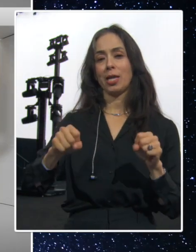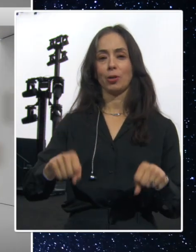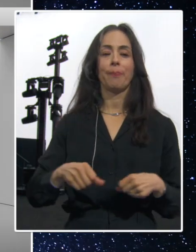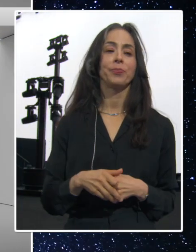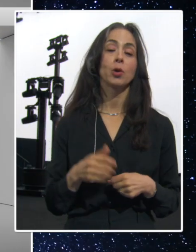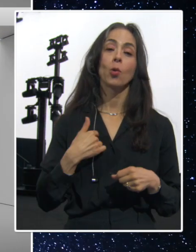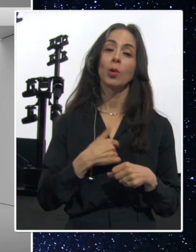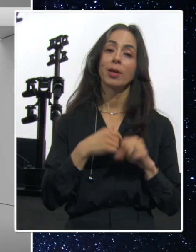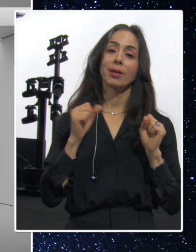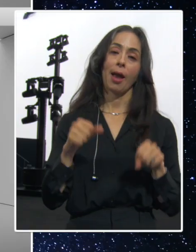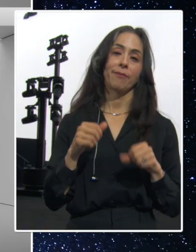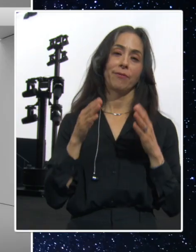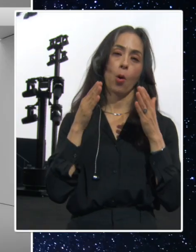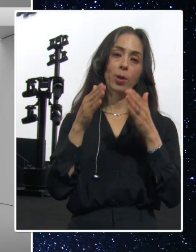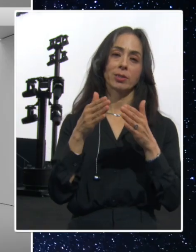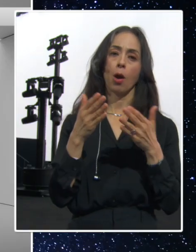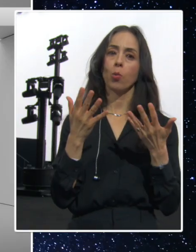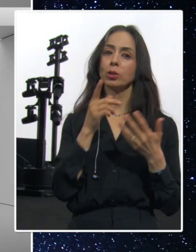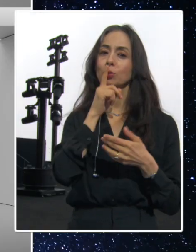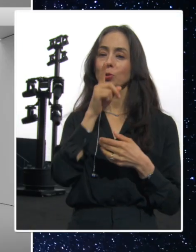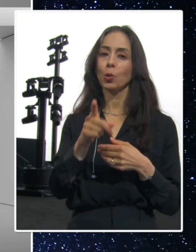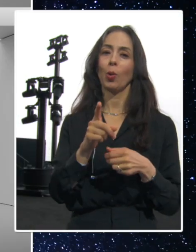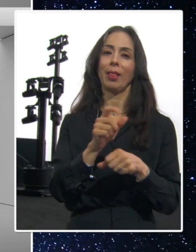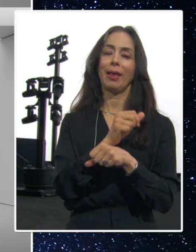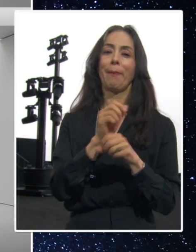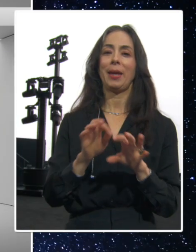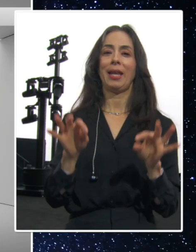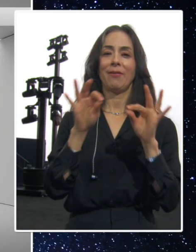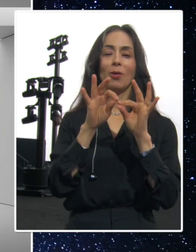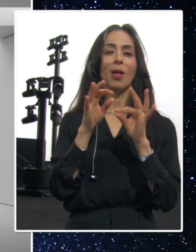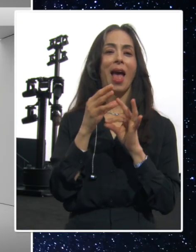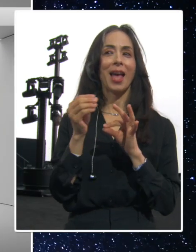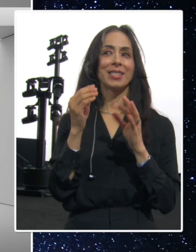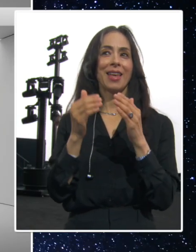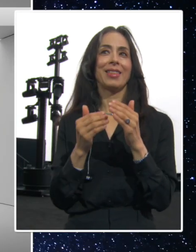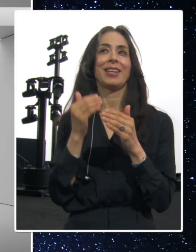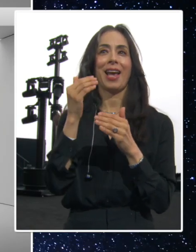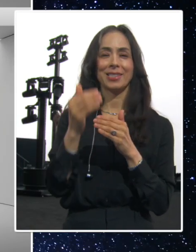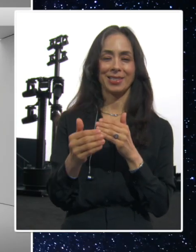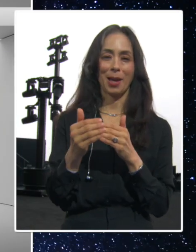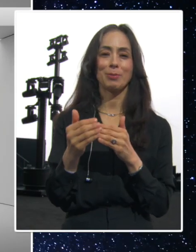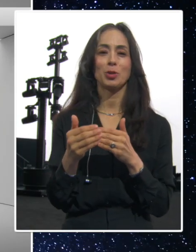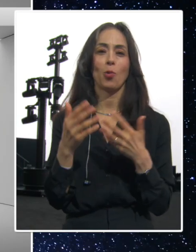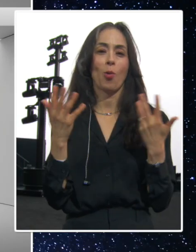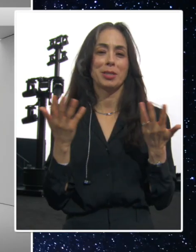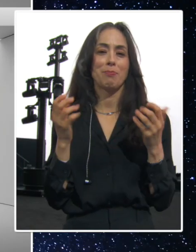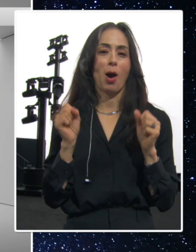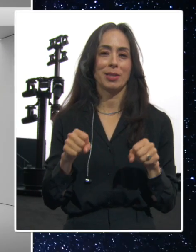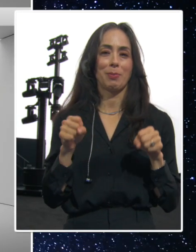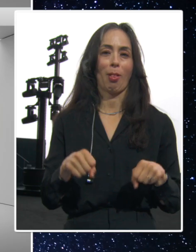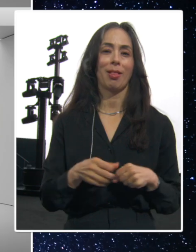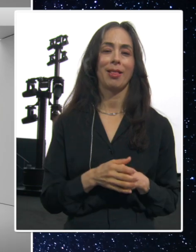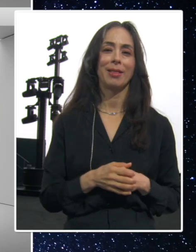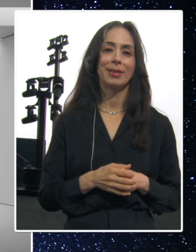so we can focus on what's truly meaningful and take the next step towards what's possible.